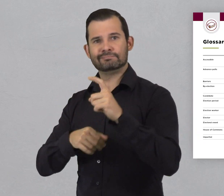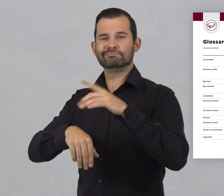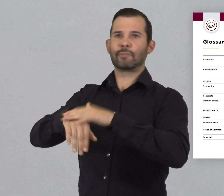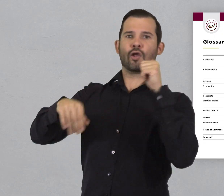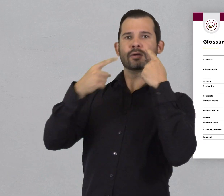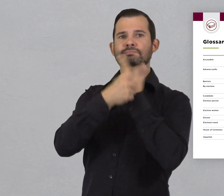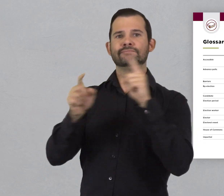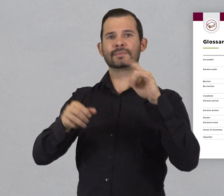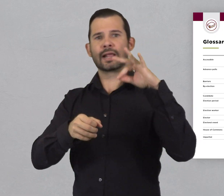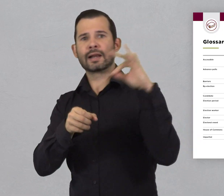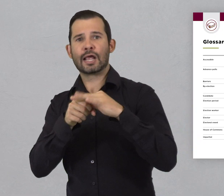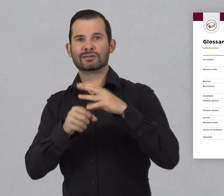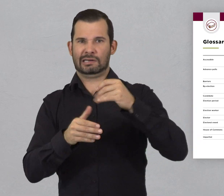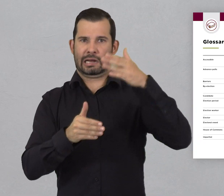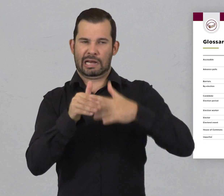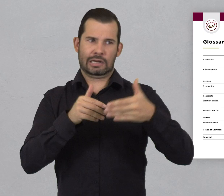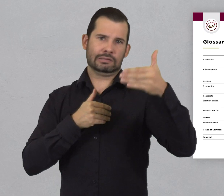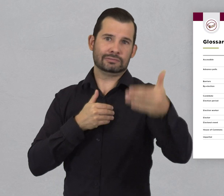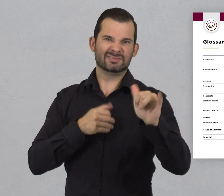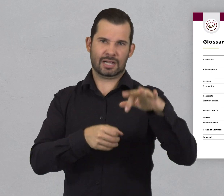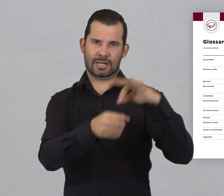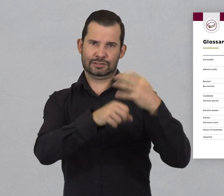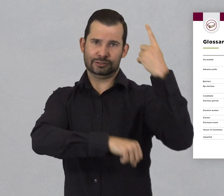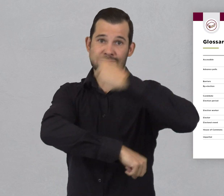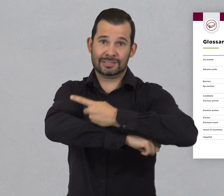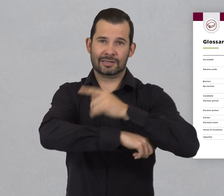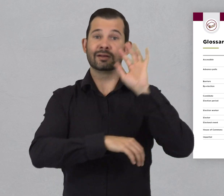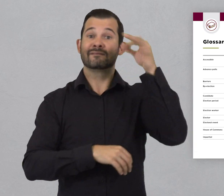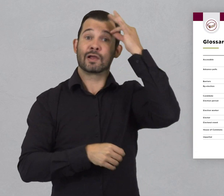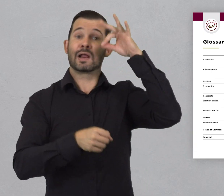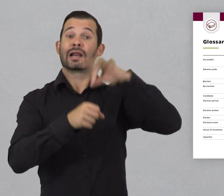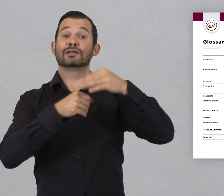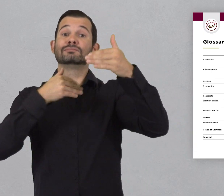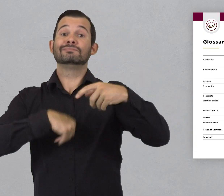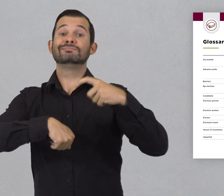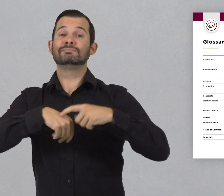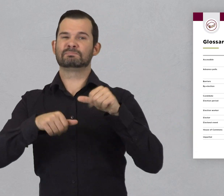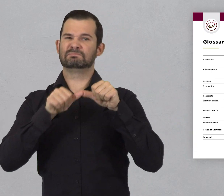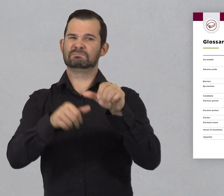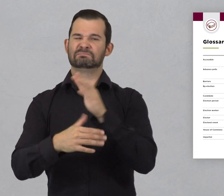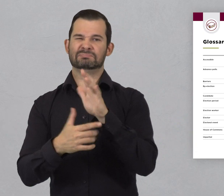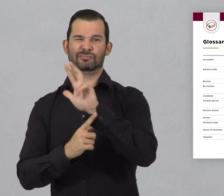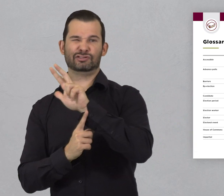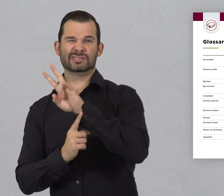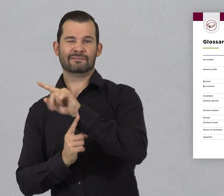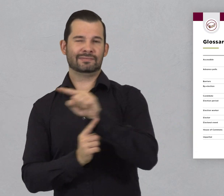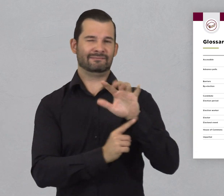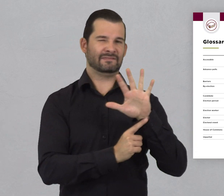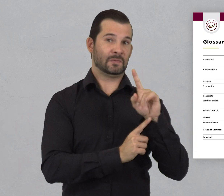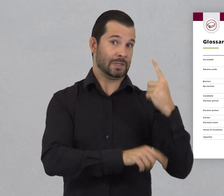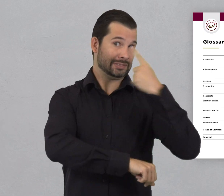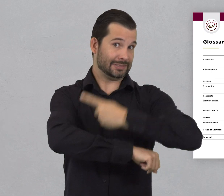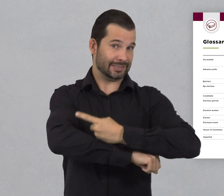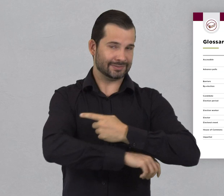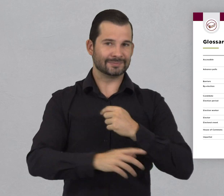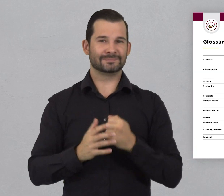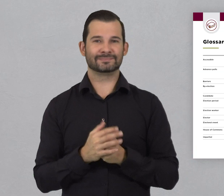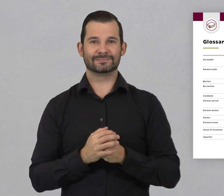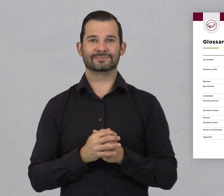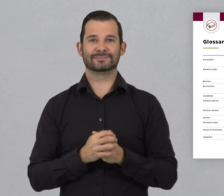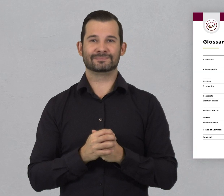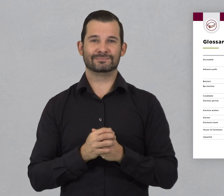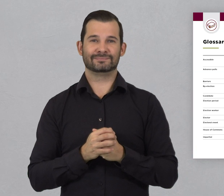election) and ending on election day. A federal election period lasts between 37 and 51 days.